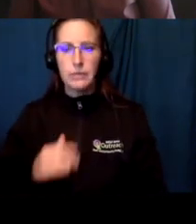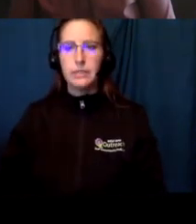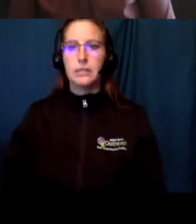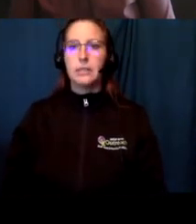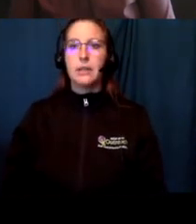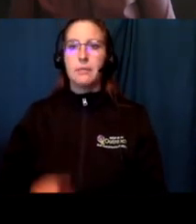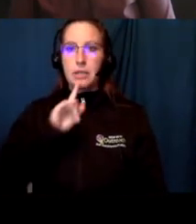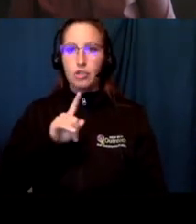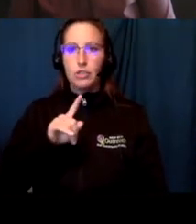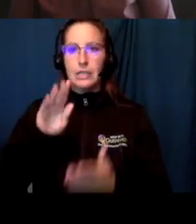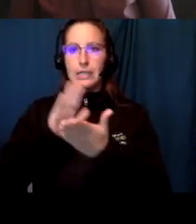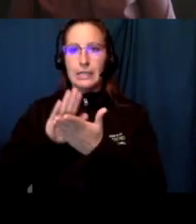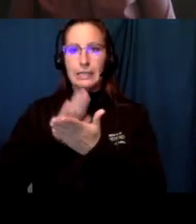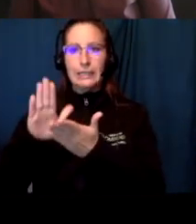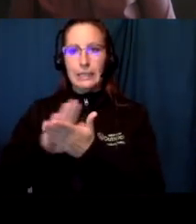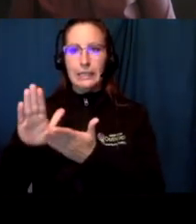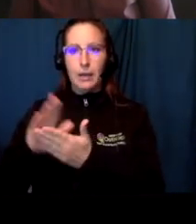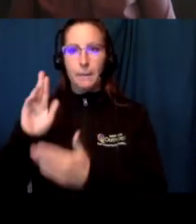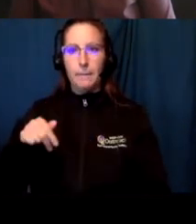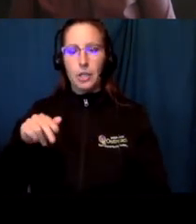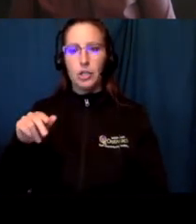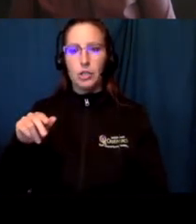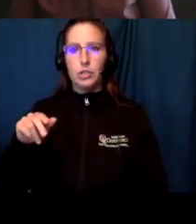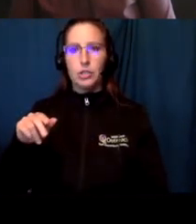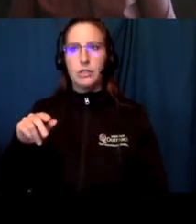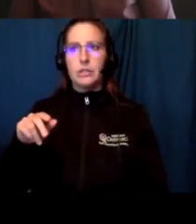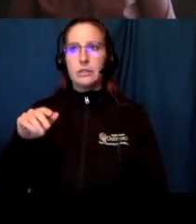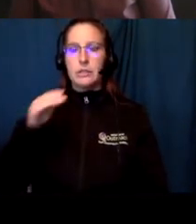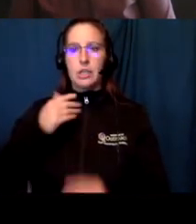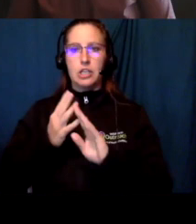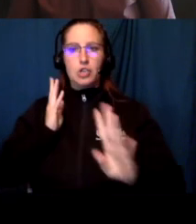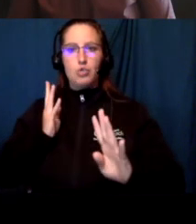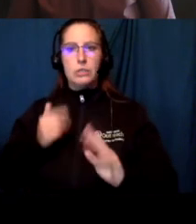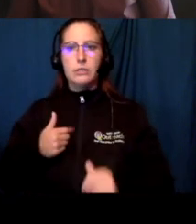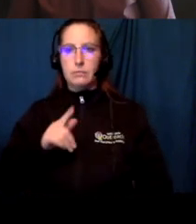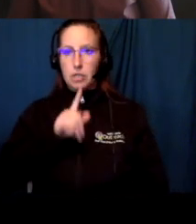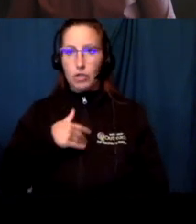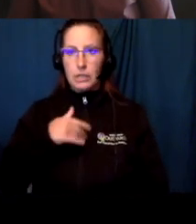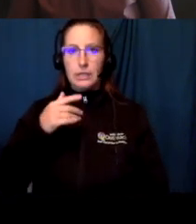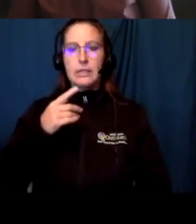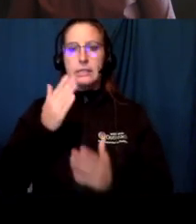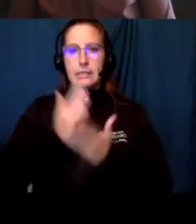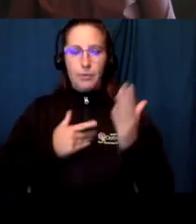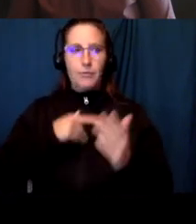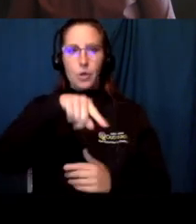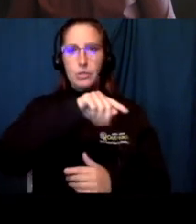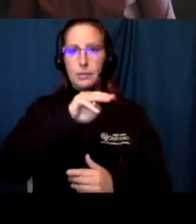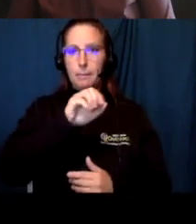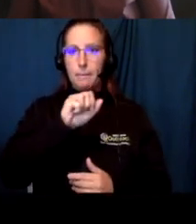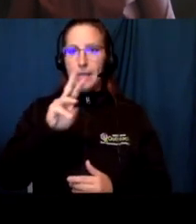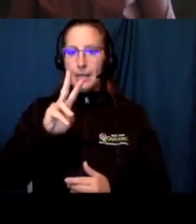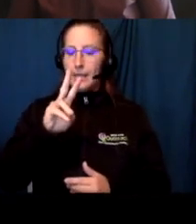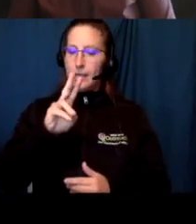another part if they contact me I'll do the data entry for some of them. The licensed midwives.